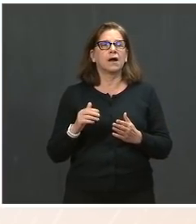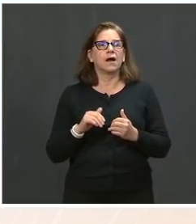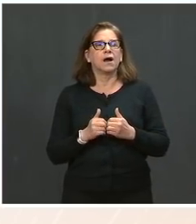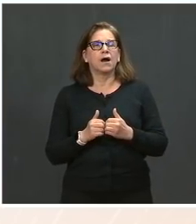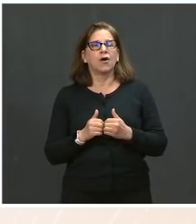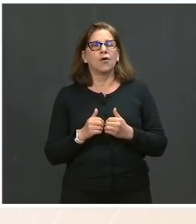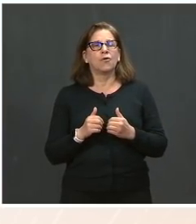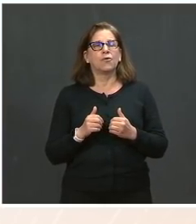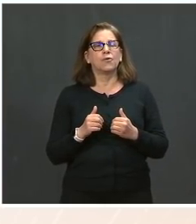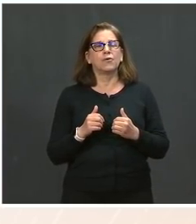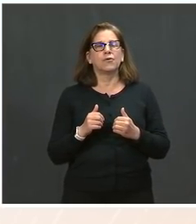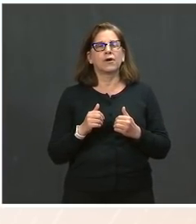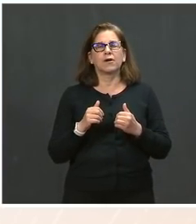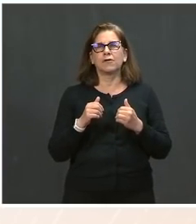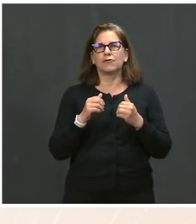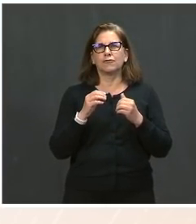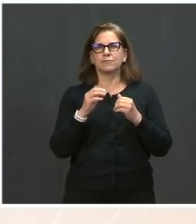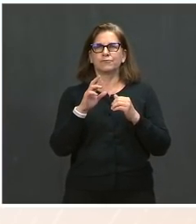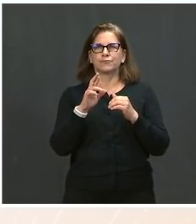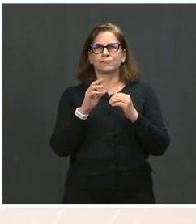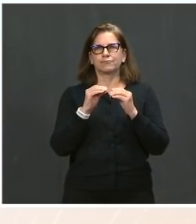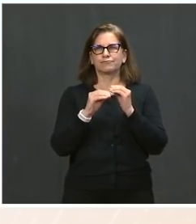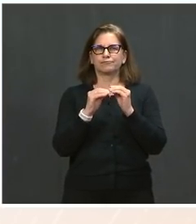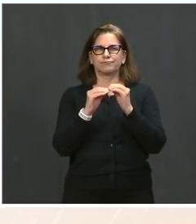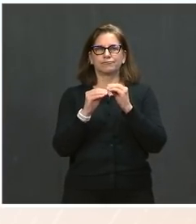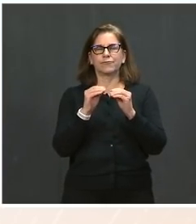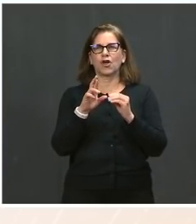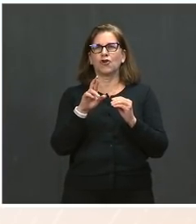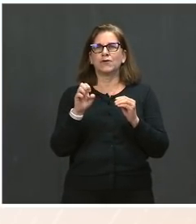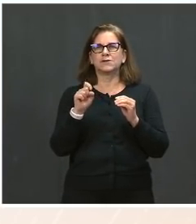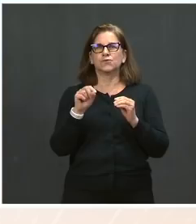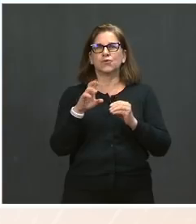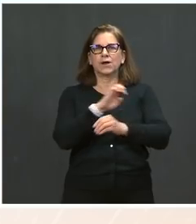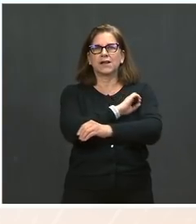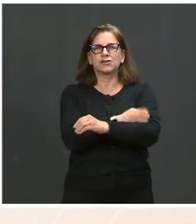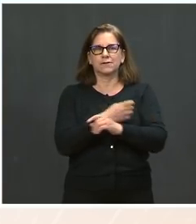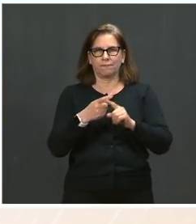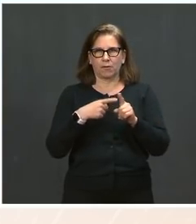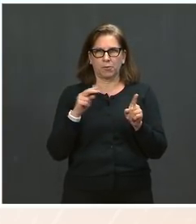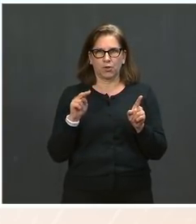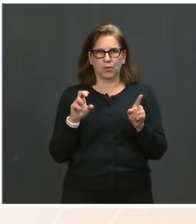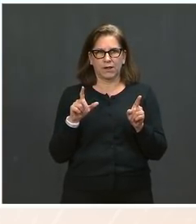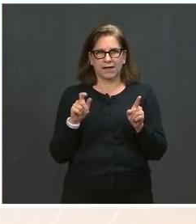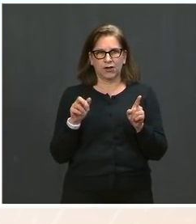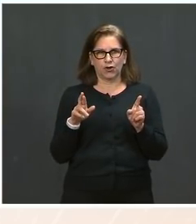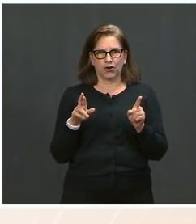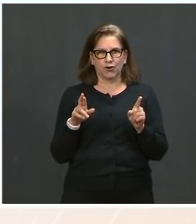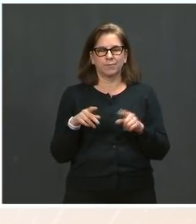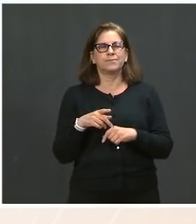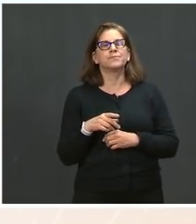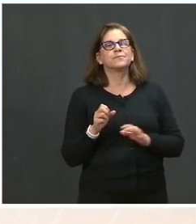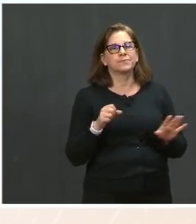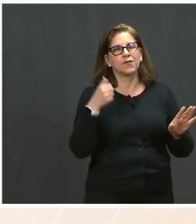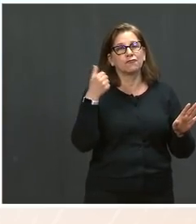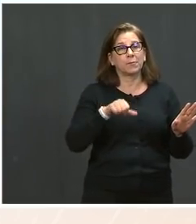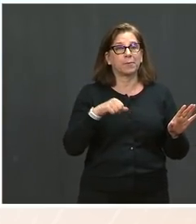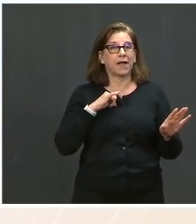Secretary Granholm: Yeah, you'll -- some of you may recall there was a bipartisan commission on what to do about spent nuclear fuel.